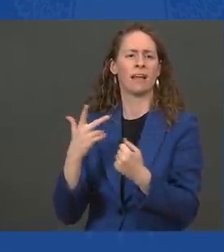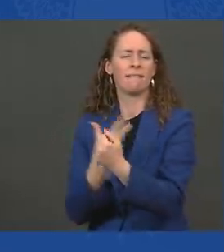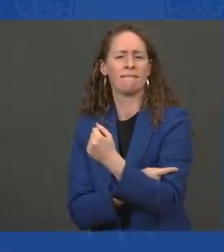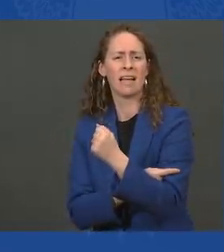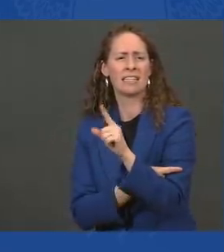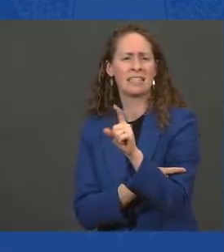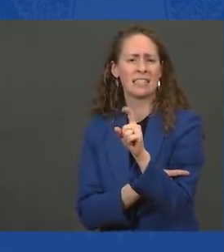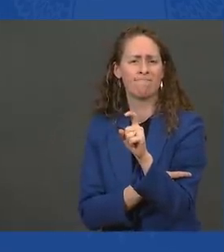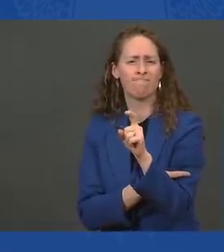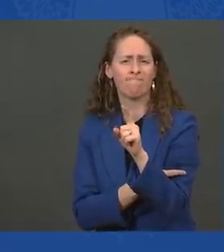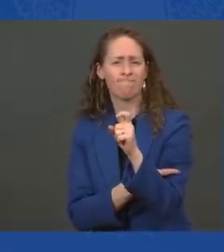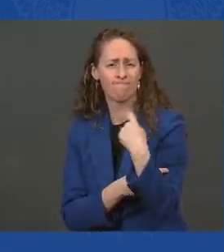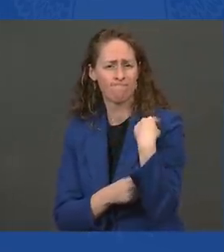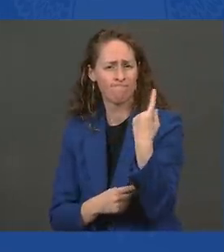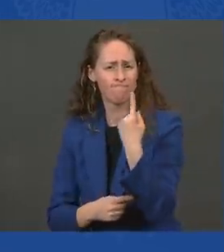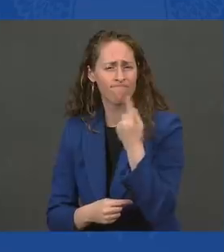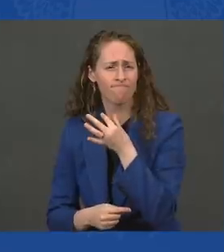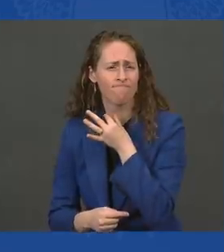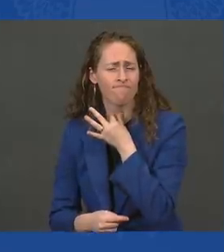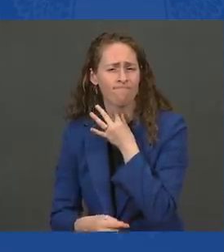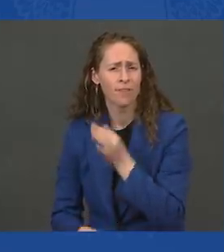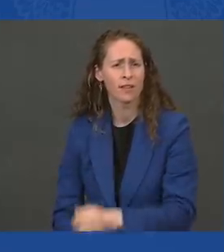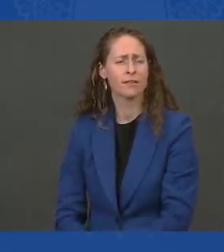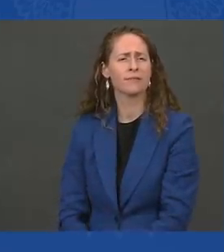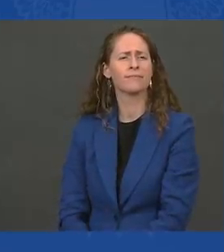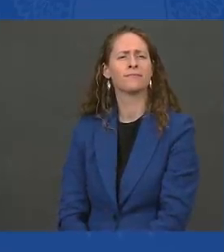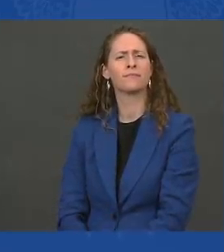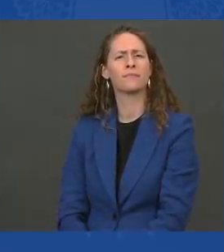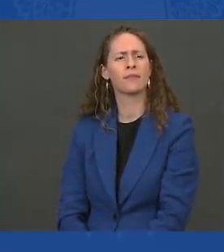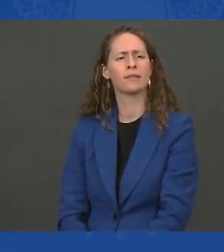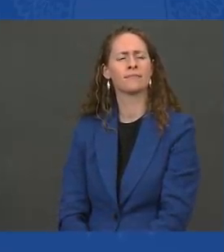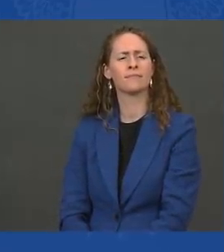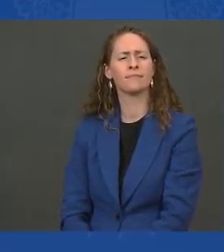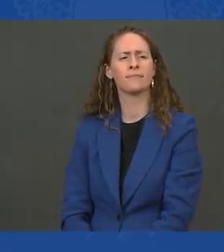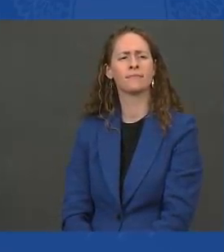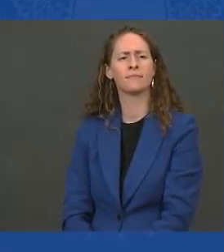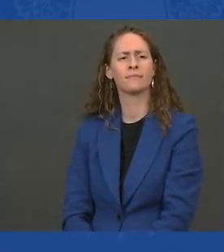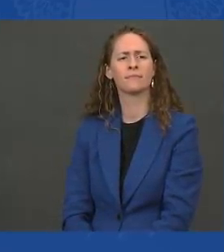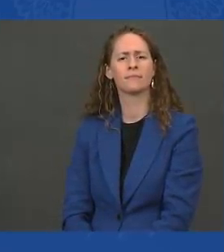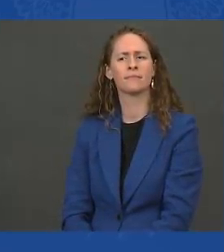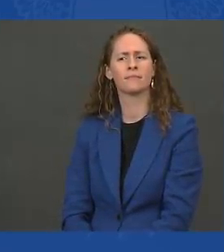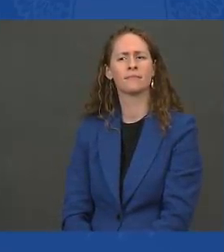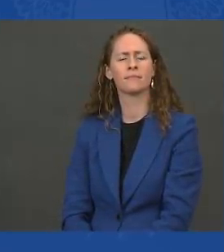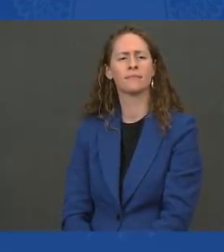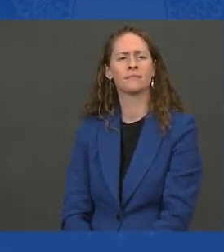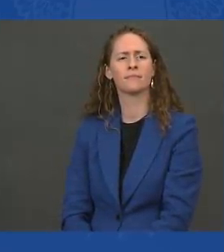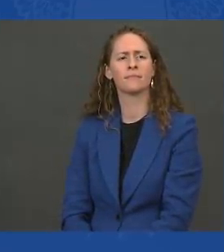The President: No, I don't think so. I don't think that's what's going to happen. And I want to -- again,